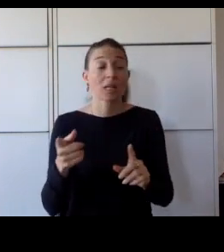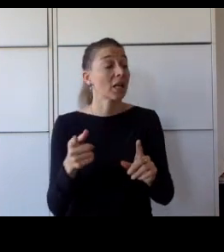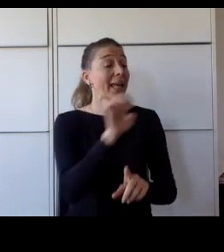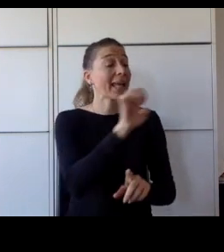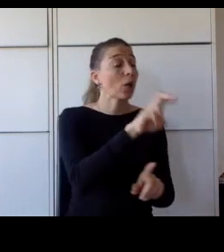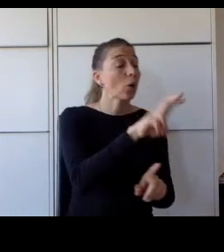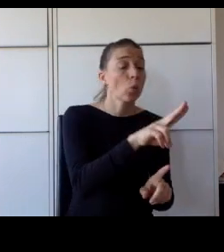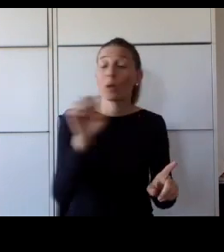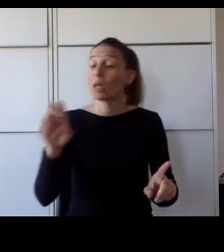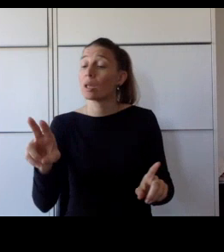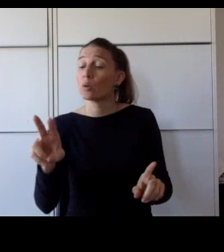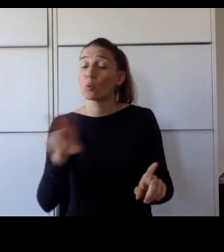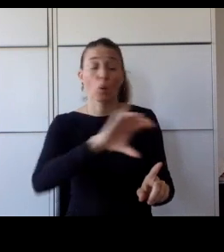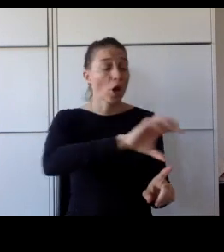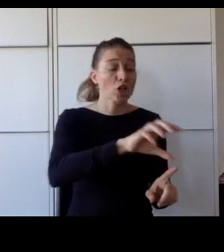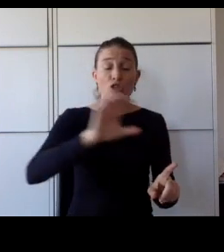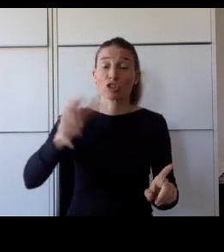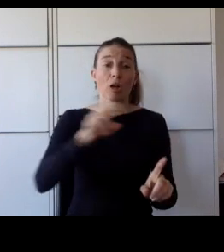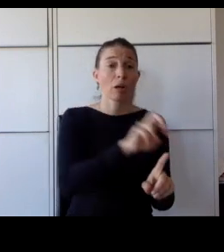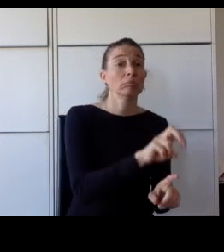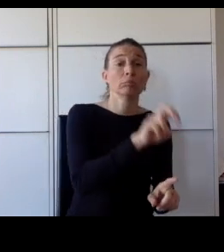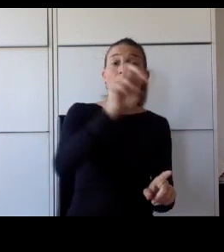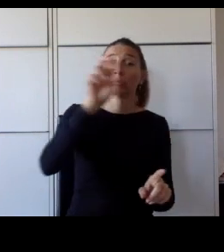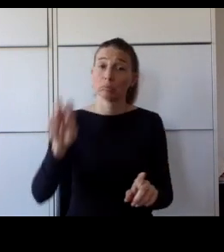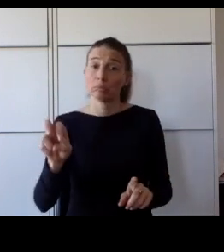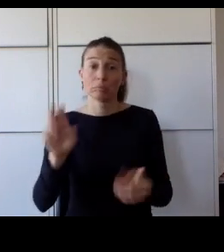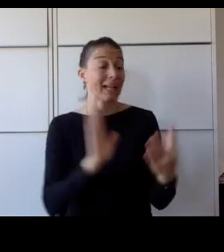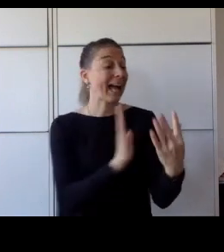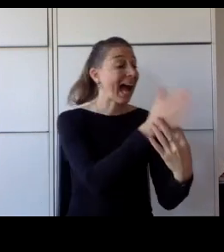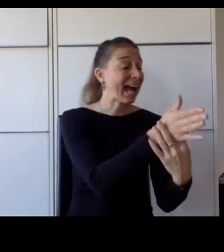they should have equivalent access to the 112 number.